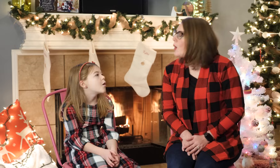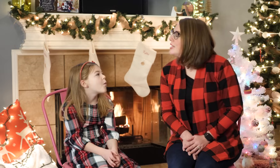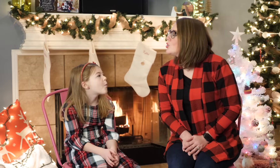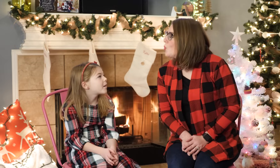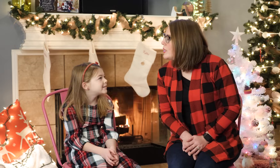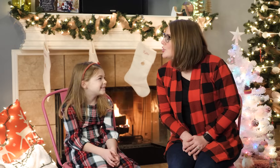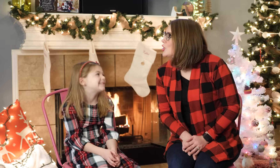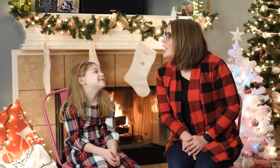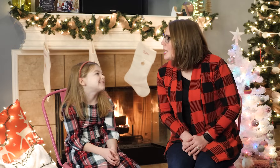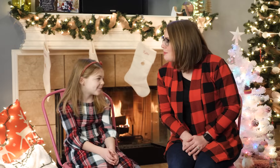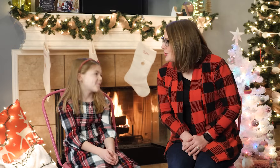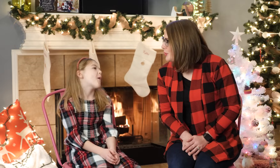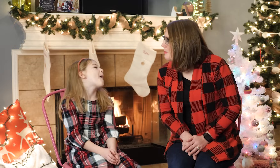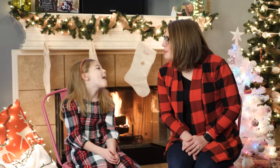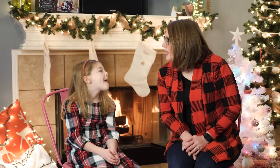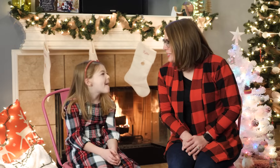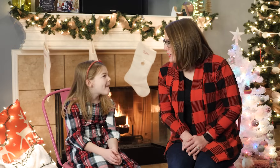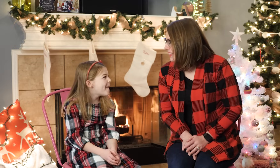White Winter Hymnal by Pentatonix.